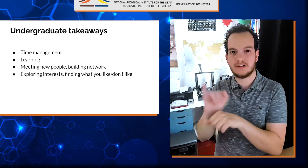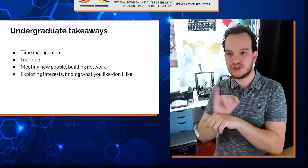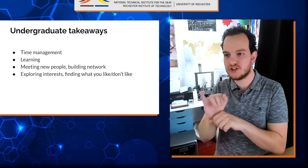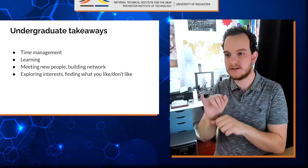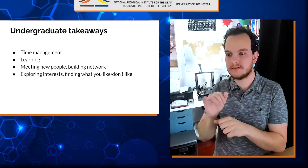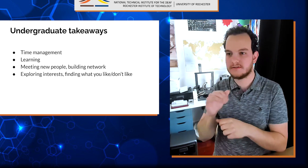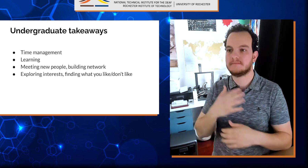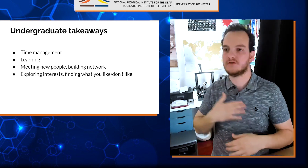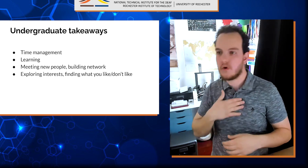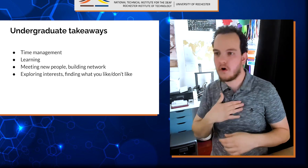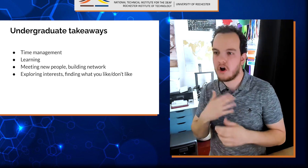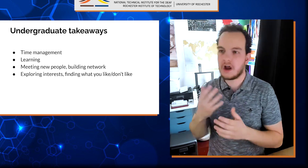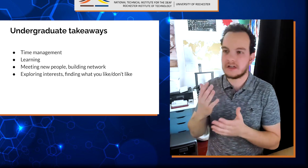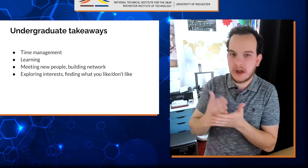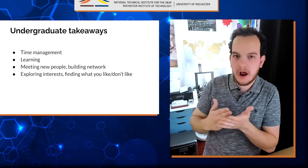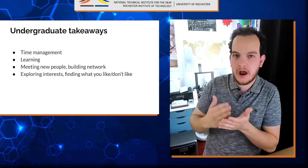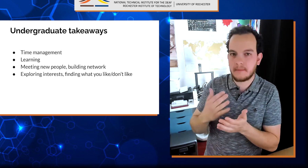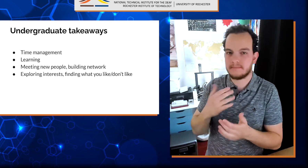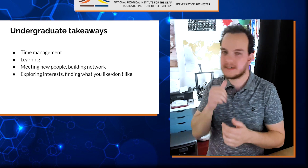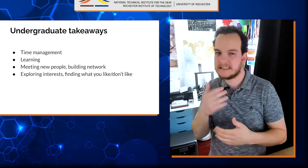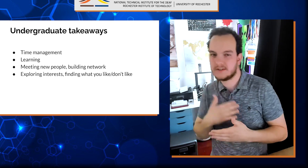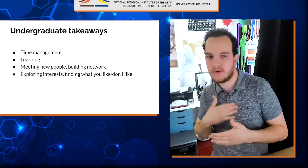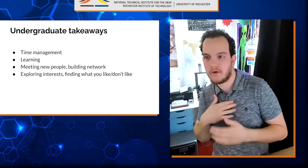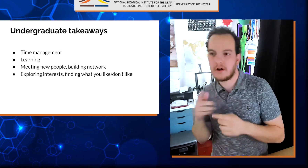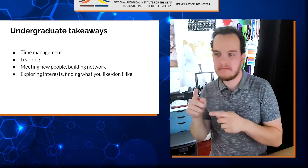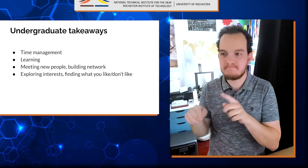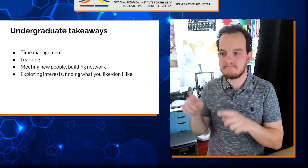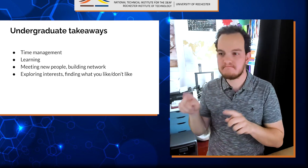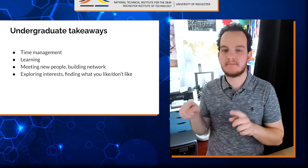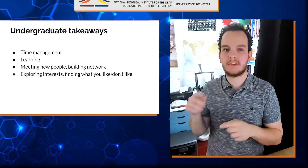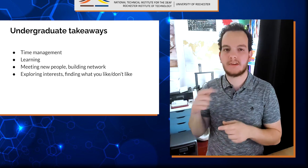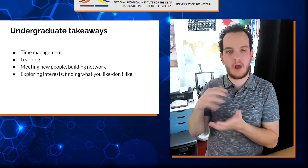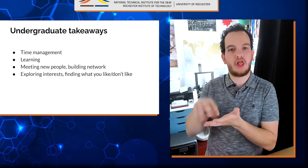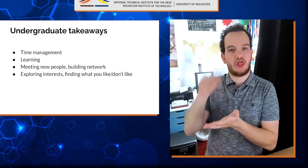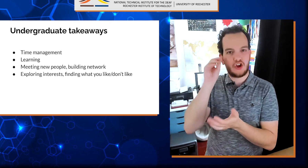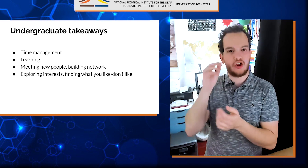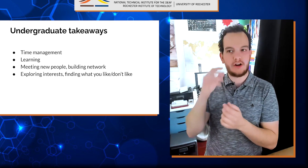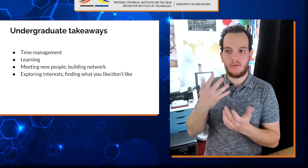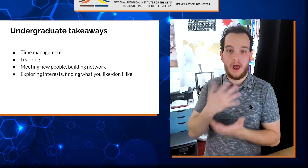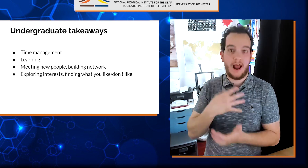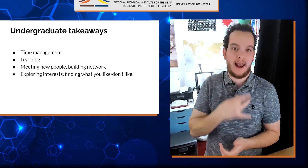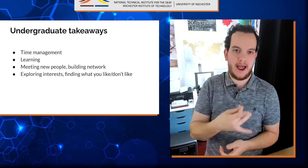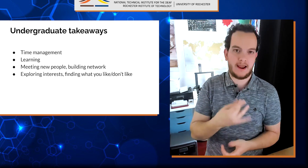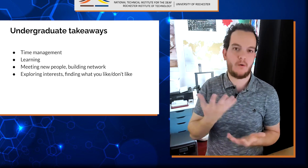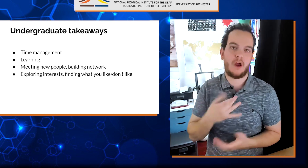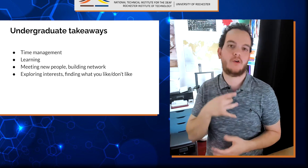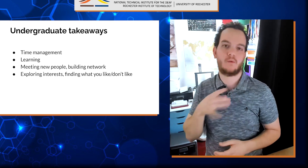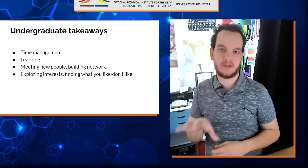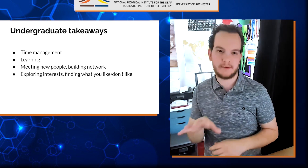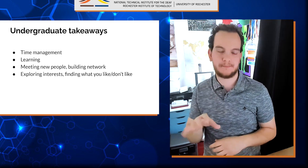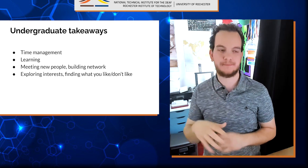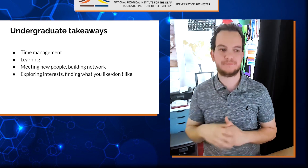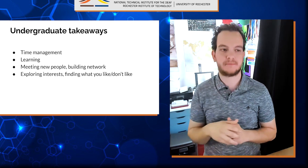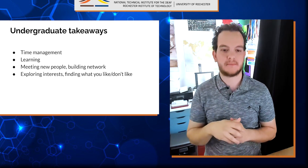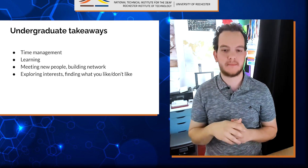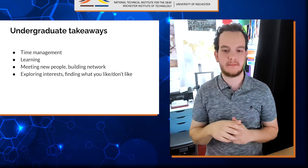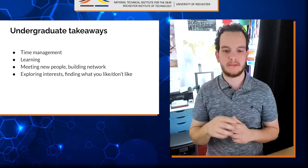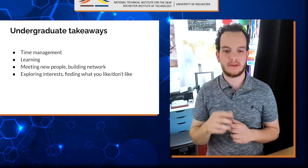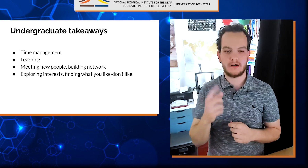as well as company internship experiences and parts that I liked, parts I didn't like, and that was helpful...